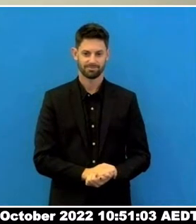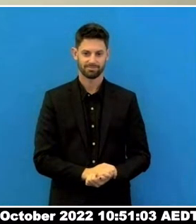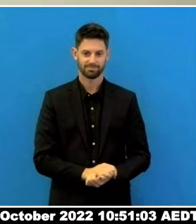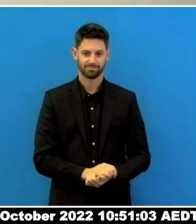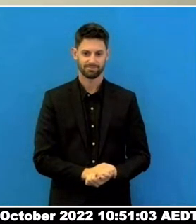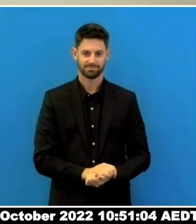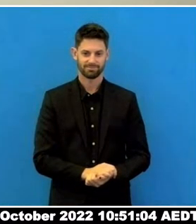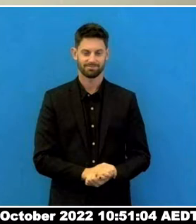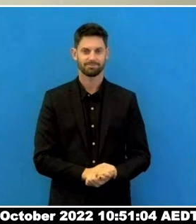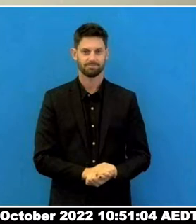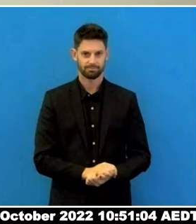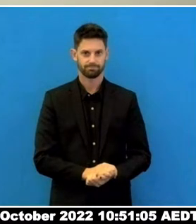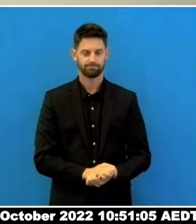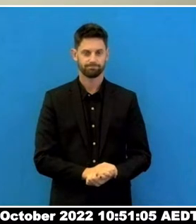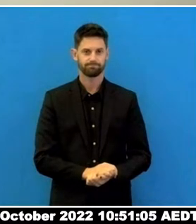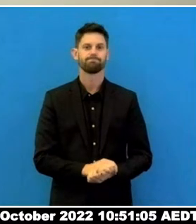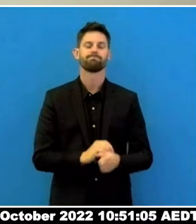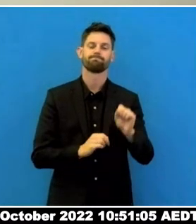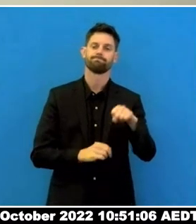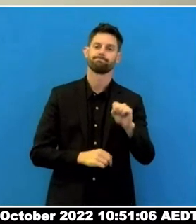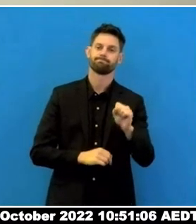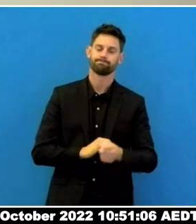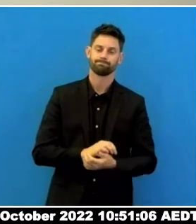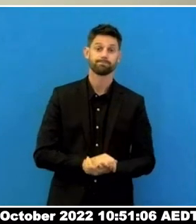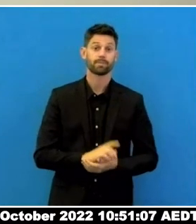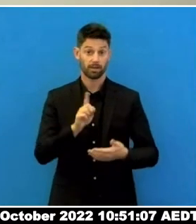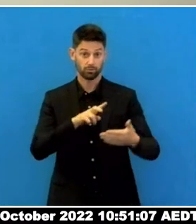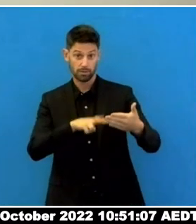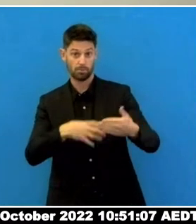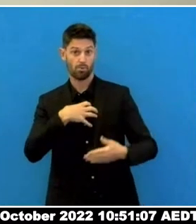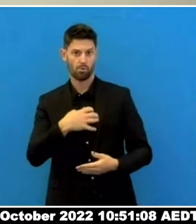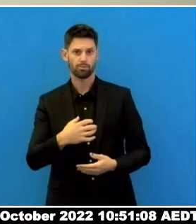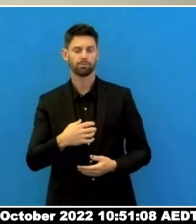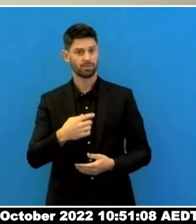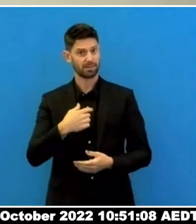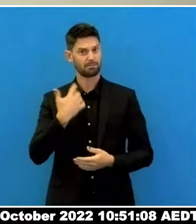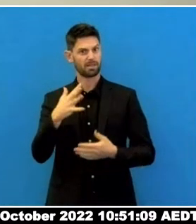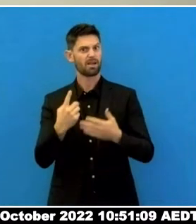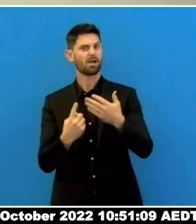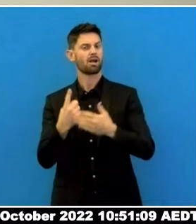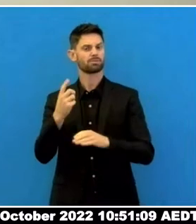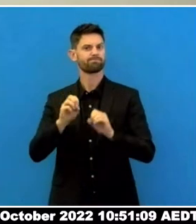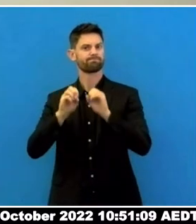Okay. "My experience in detention. I came to Australia